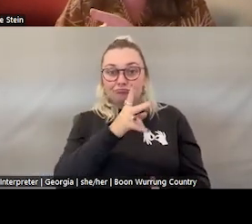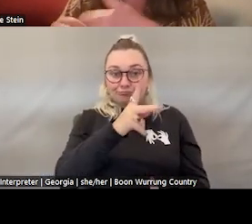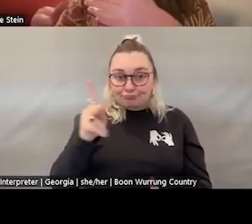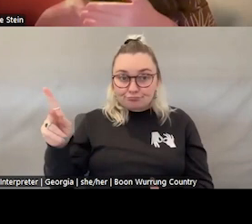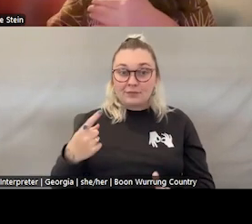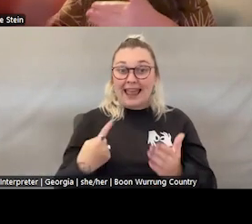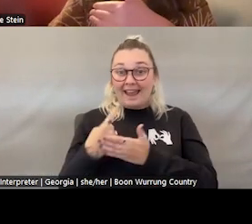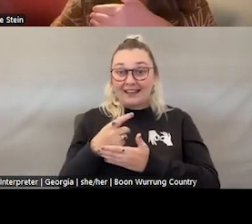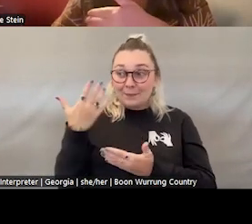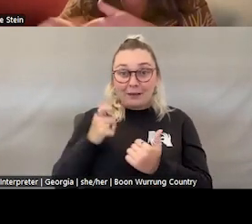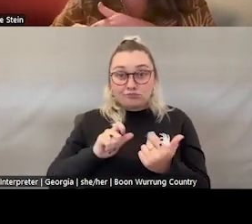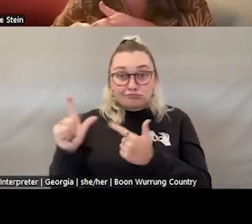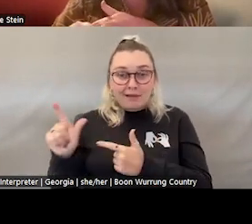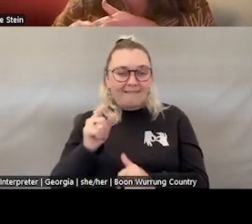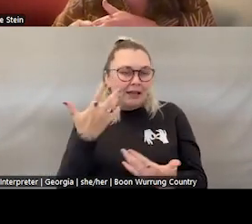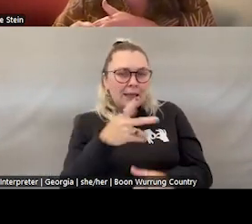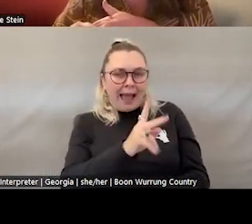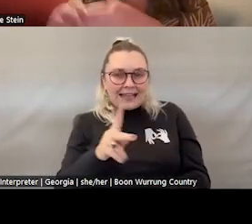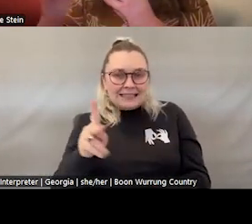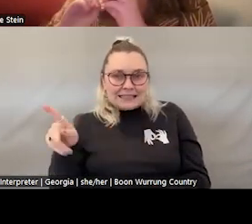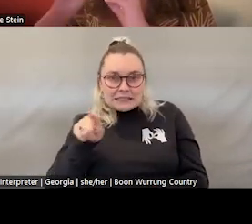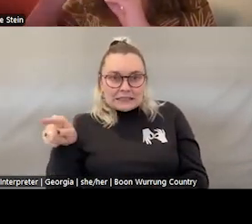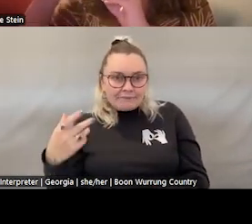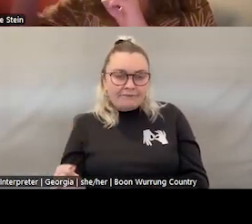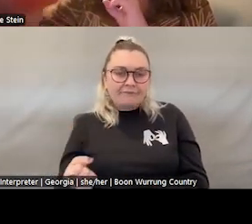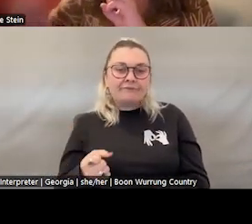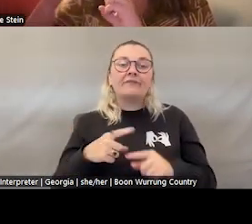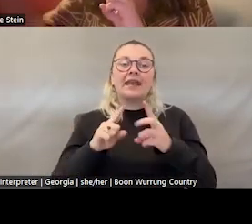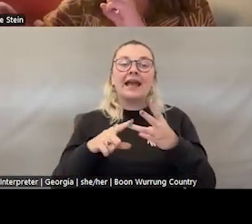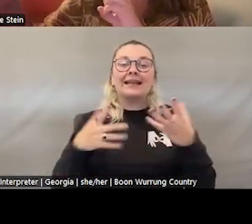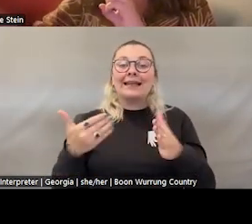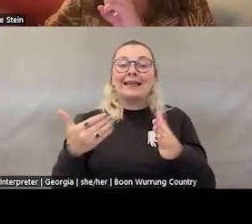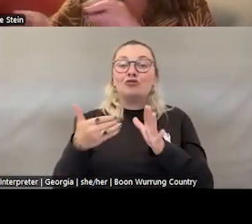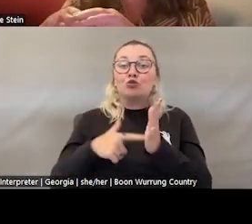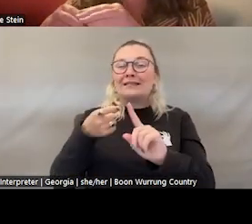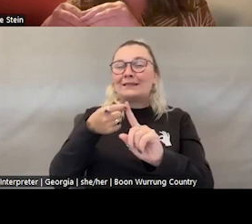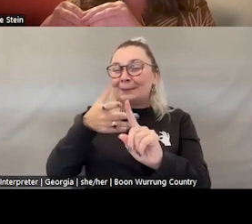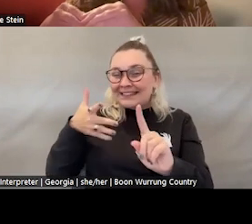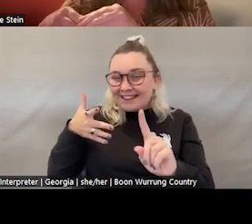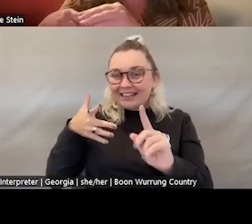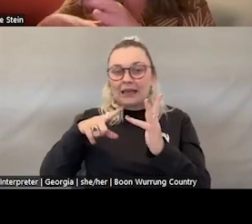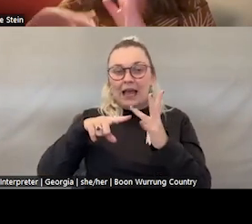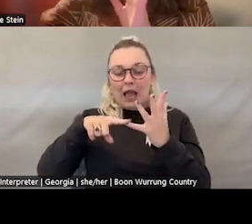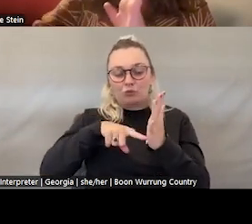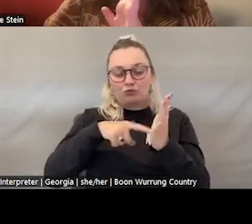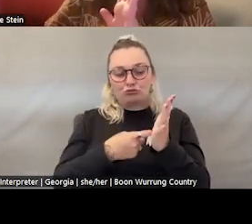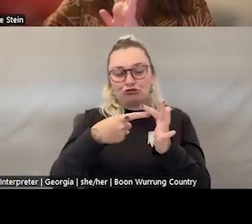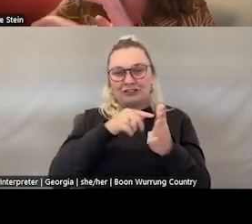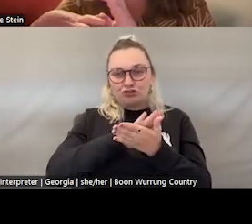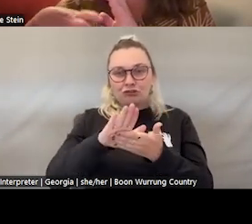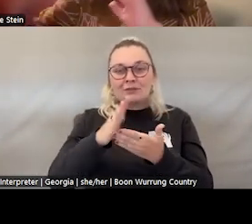are attending, and then any specific outreach efforts, if they are meeting with someone,